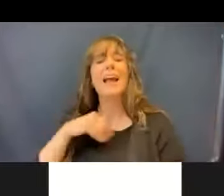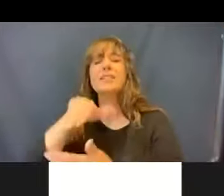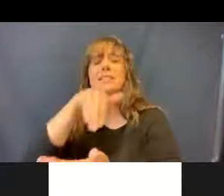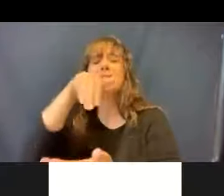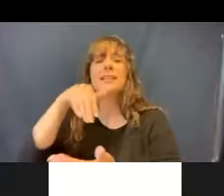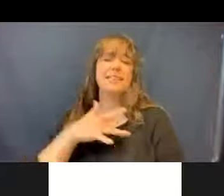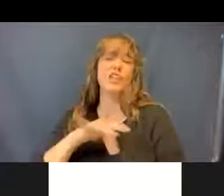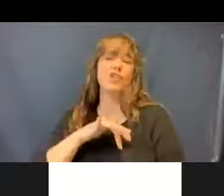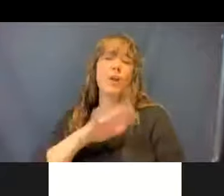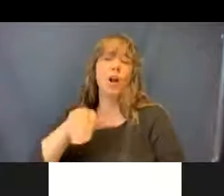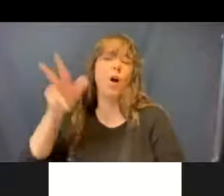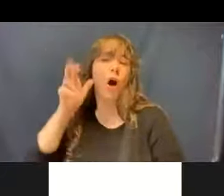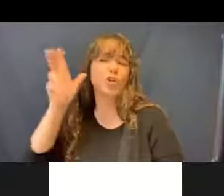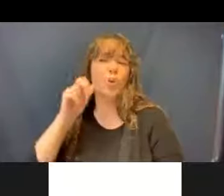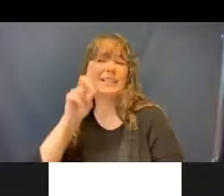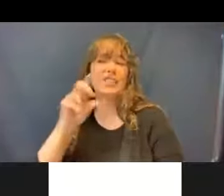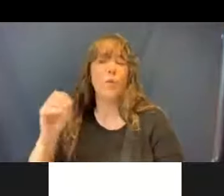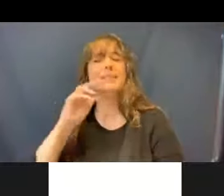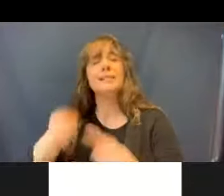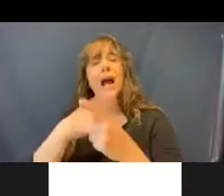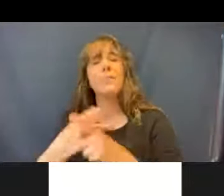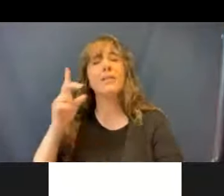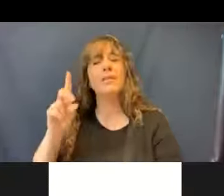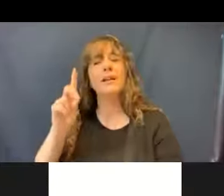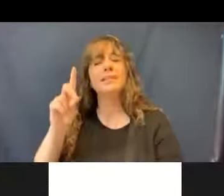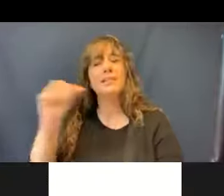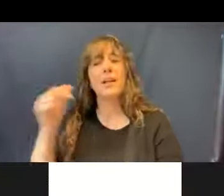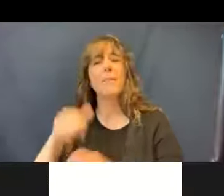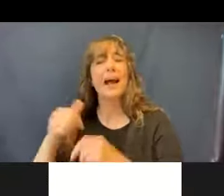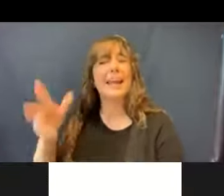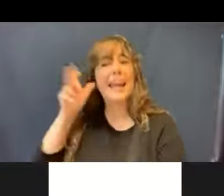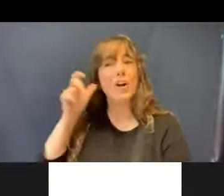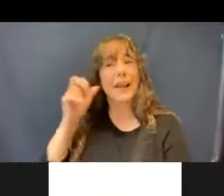So it's a type of hearing disability where my hearing is normal, but my understanding